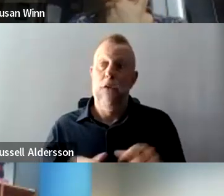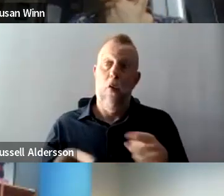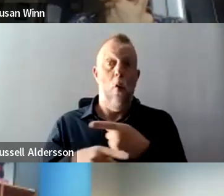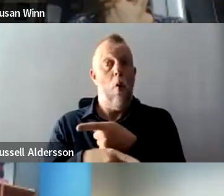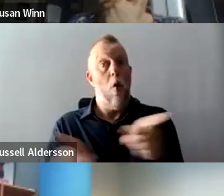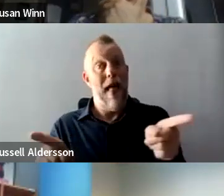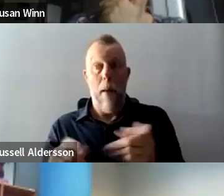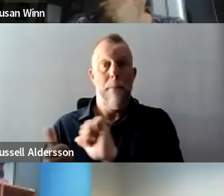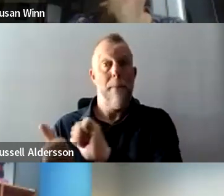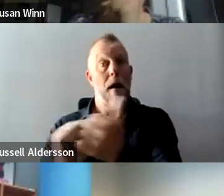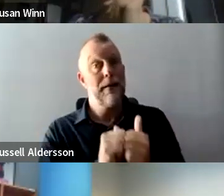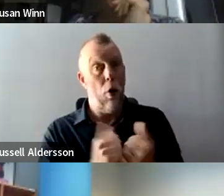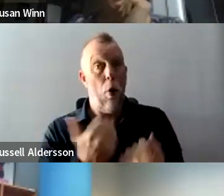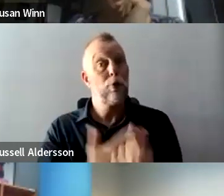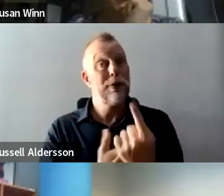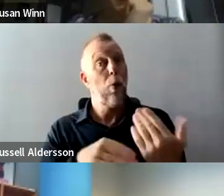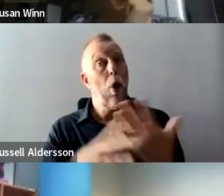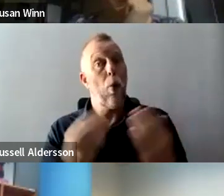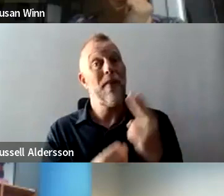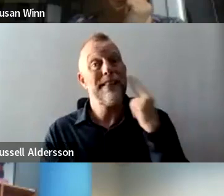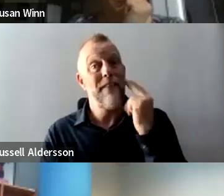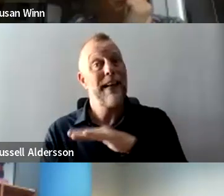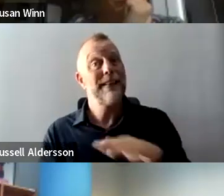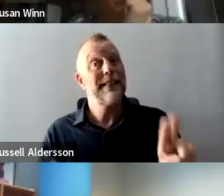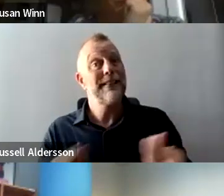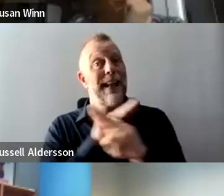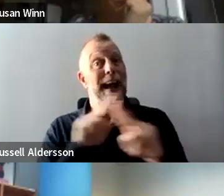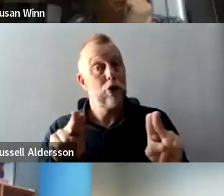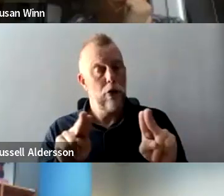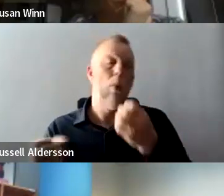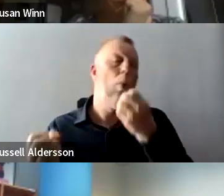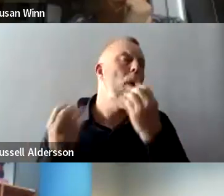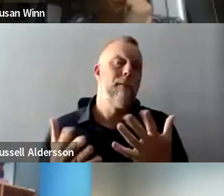The opportunity to work with Deaf Kidz International on this project has been wonderful.